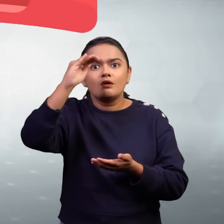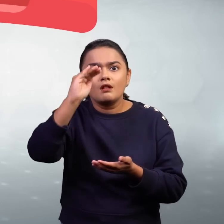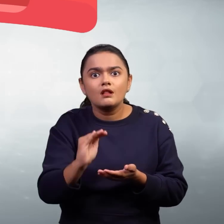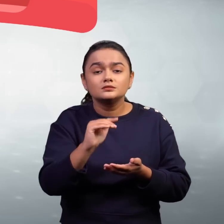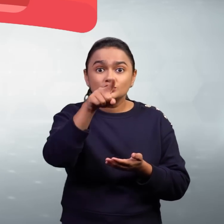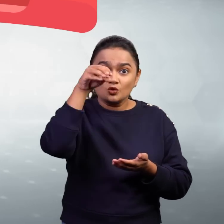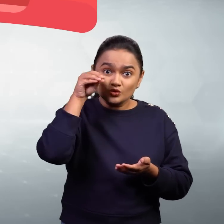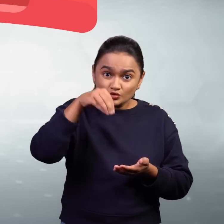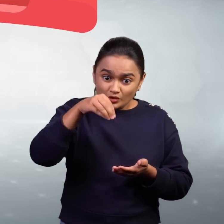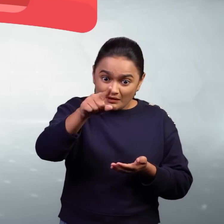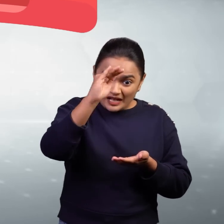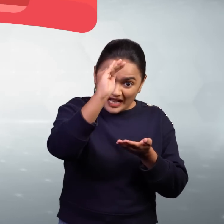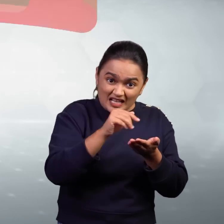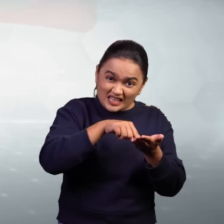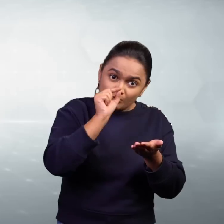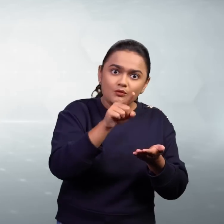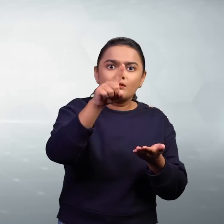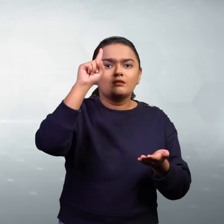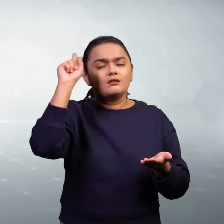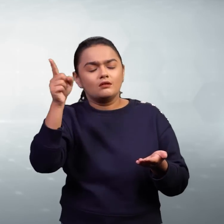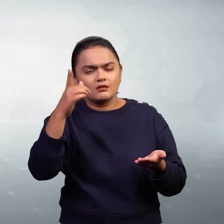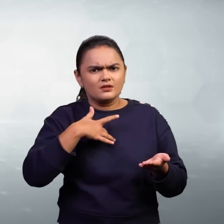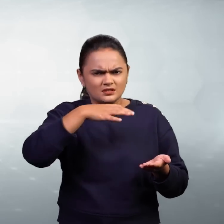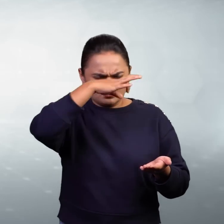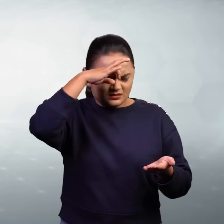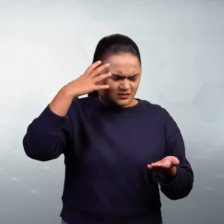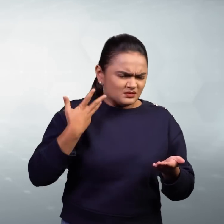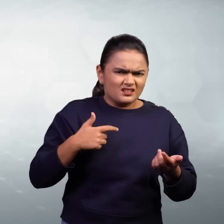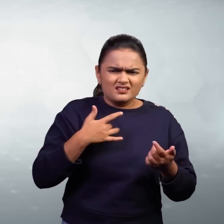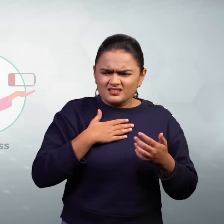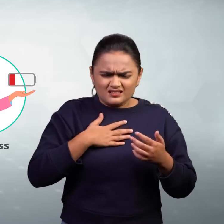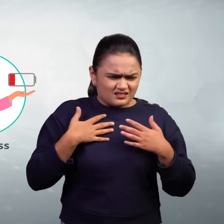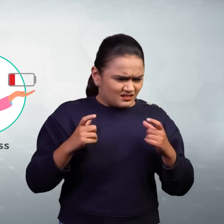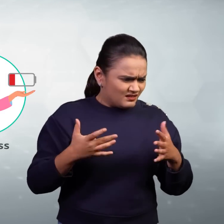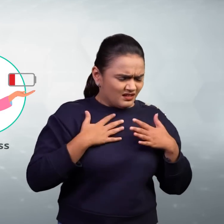Due to this drop, you may feel dizzy, start sweating and feel uneasy.